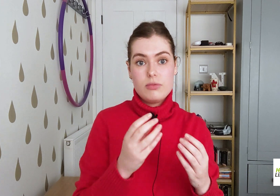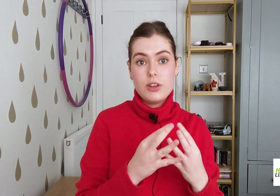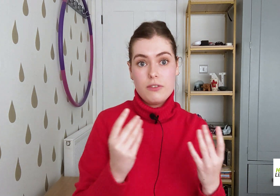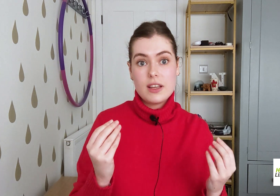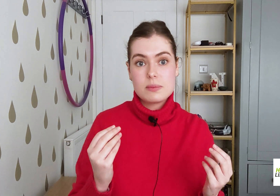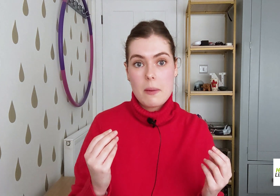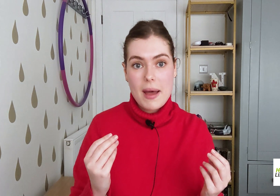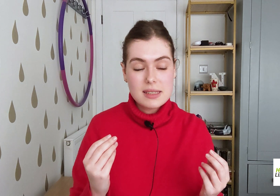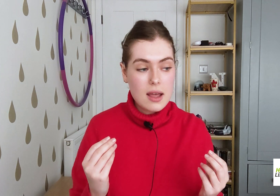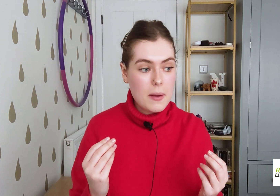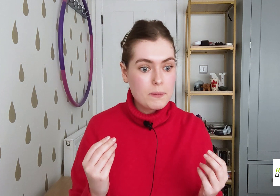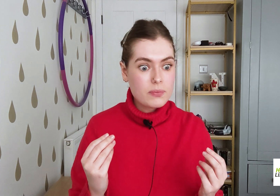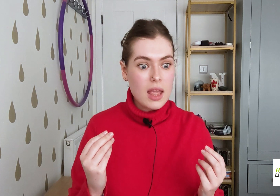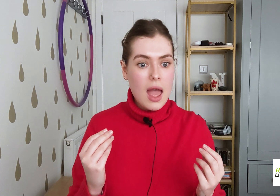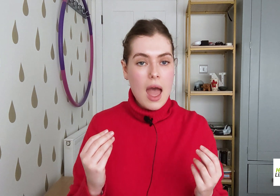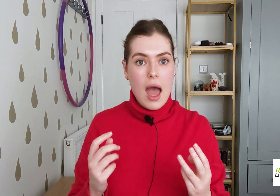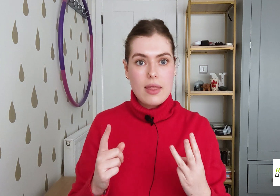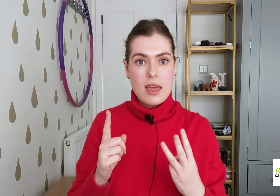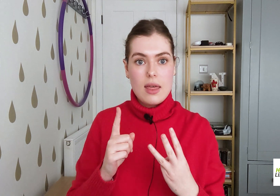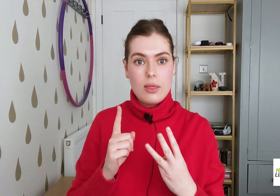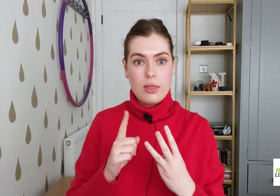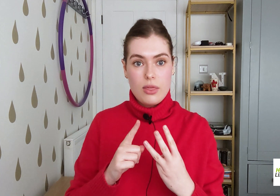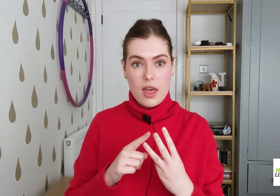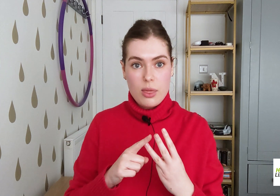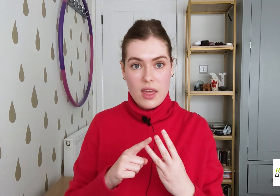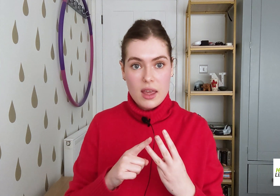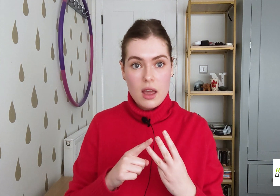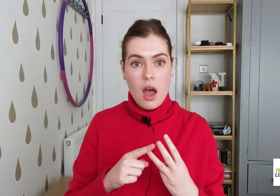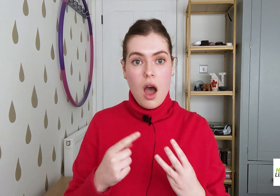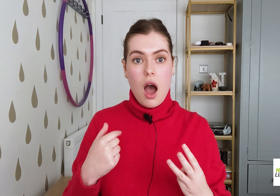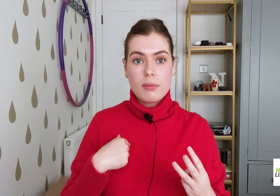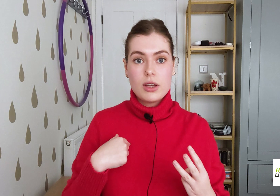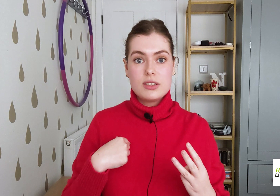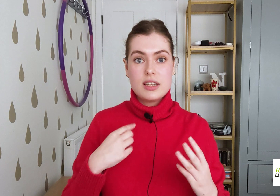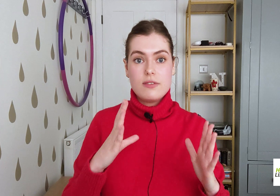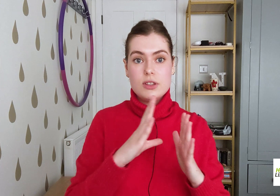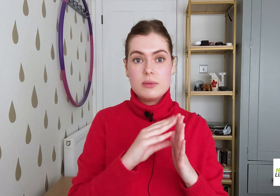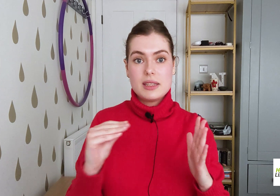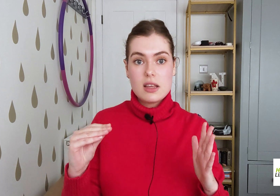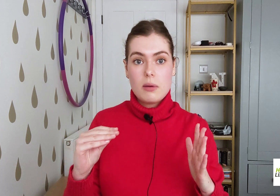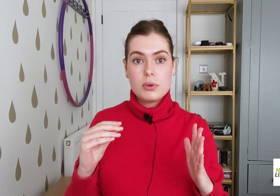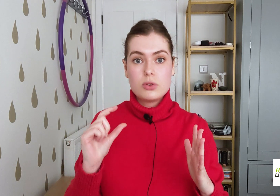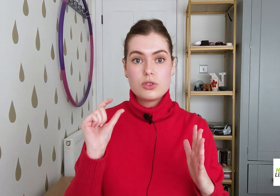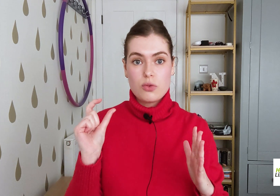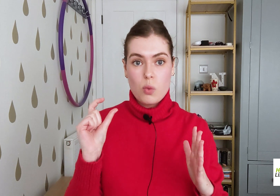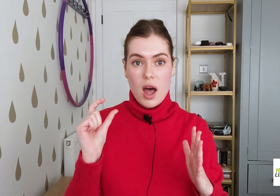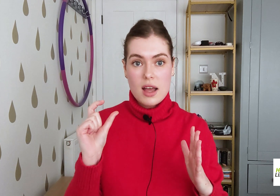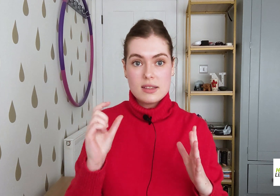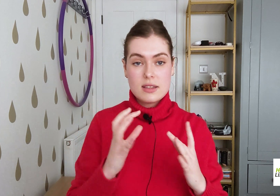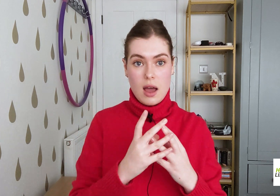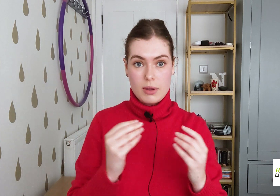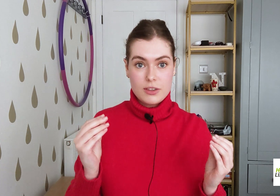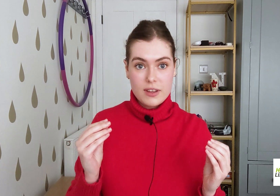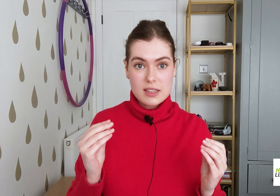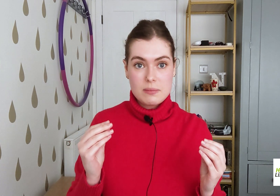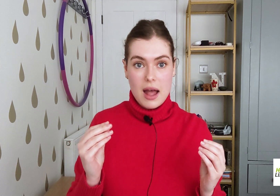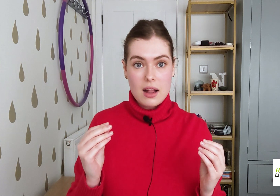you know, fingerspell better. And then first thing, I'm going to give you some examples of words that I'm going to finger spell,